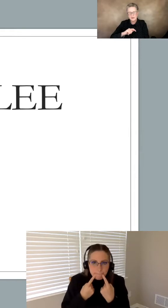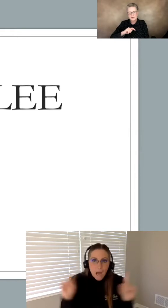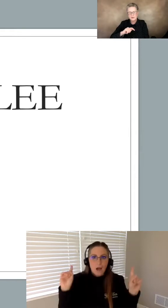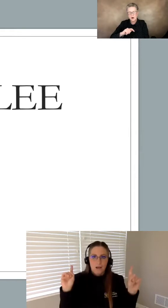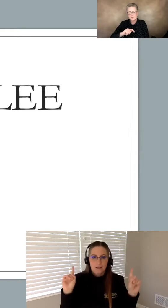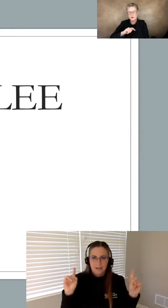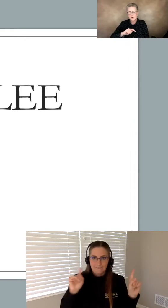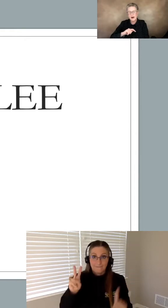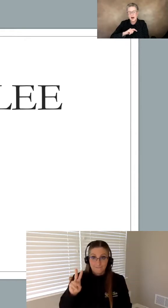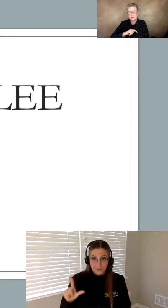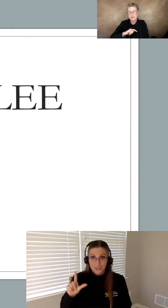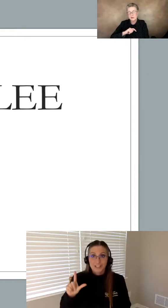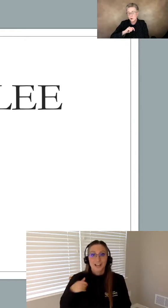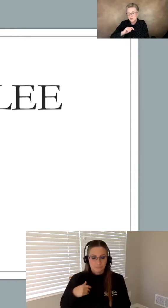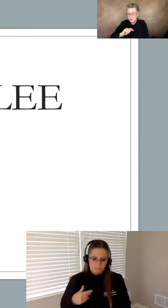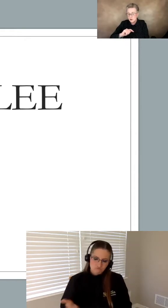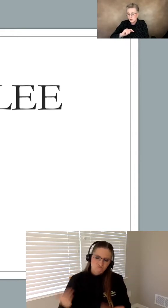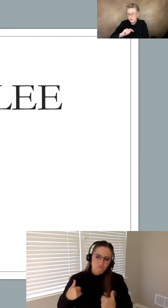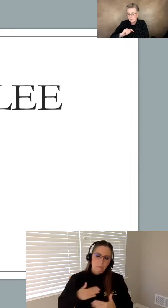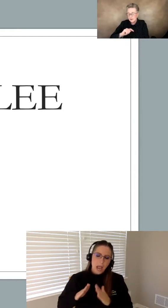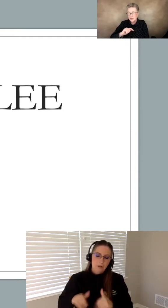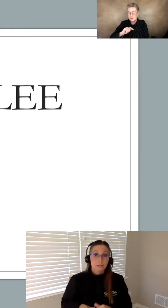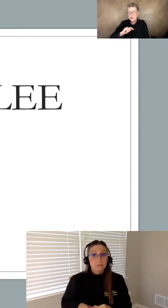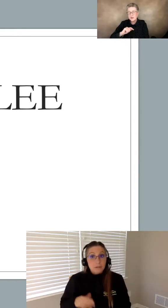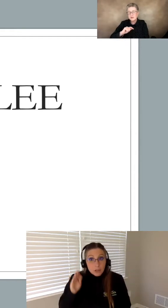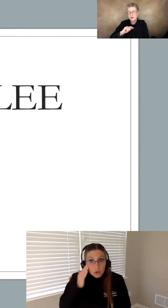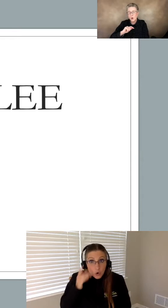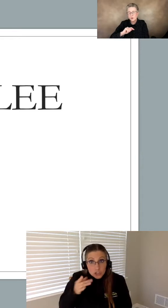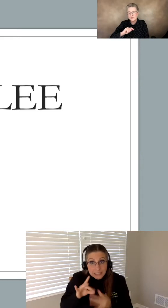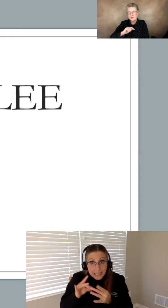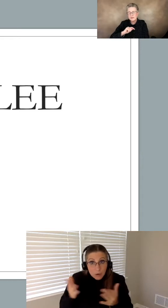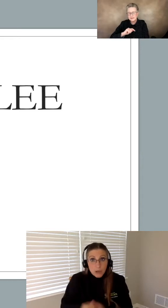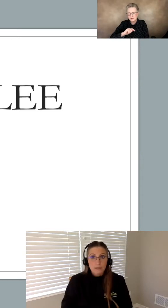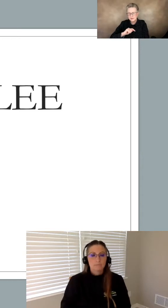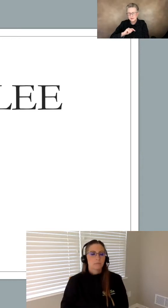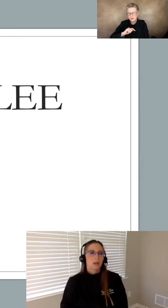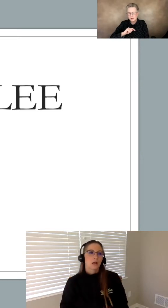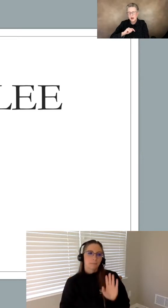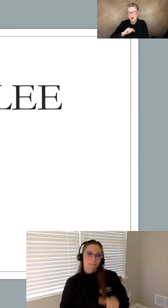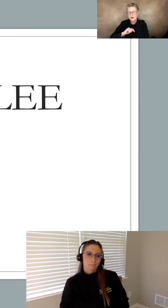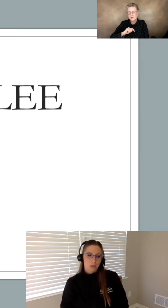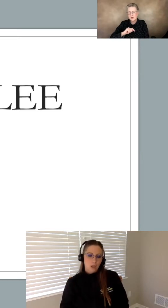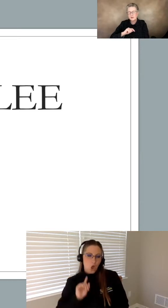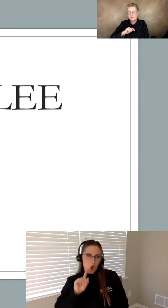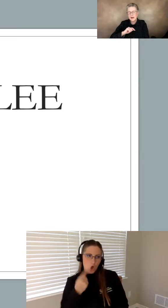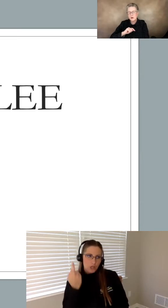to come to her house and you know what she told me, she said the only reason I am going to allow you,